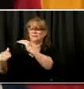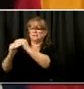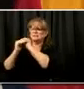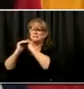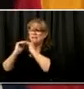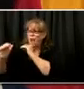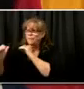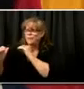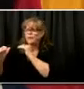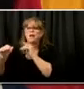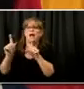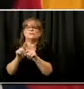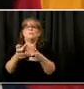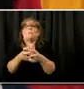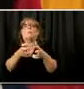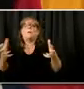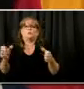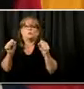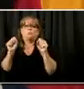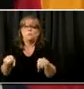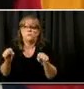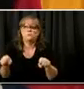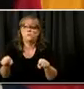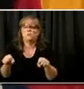superintendent of the royal public schools with the fifth largest district in the state